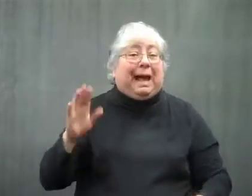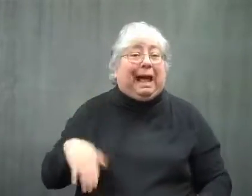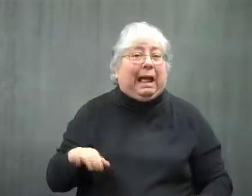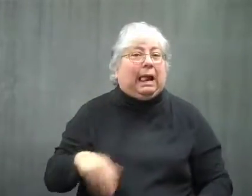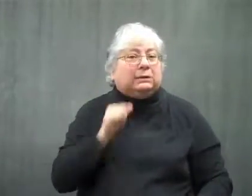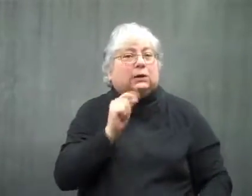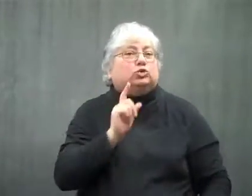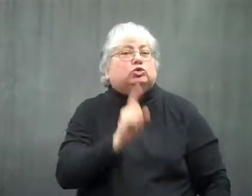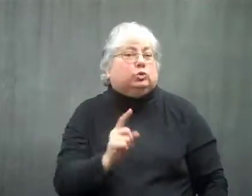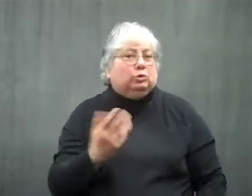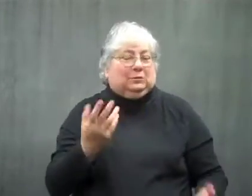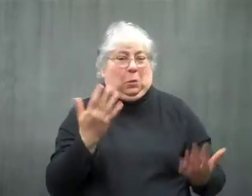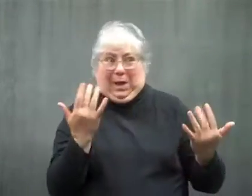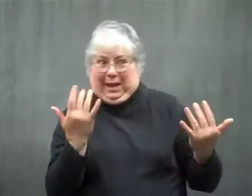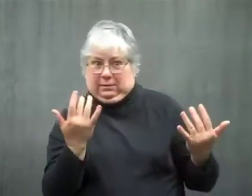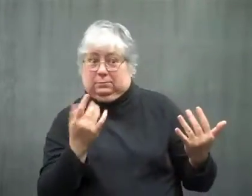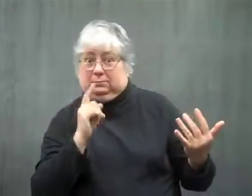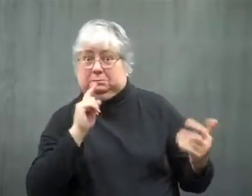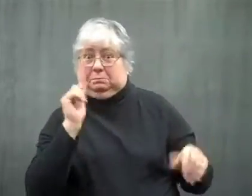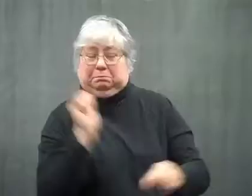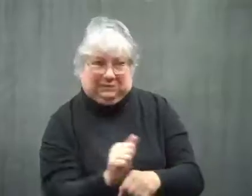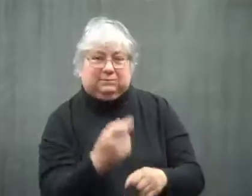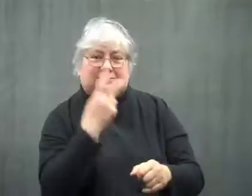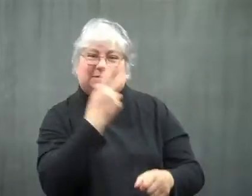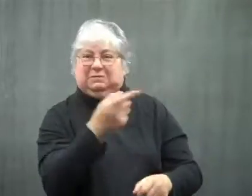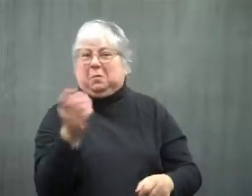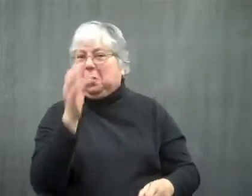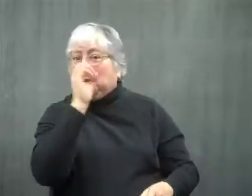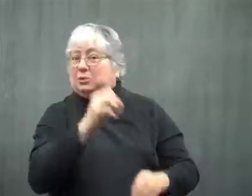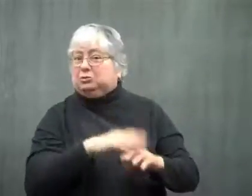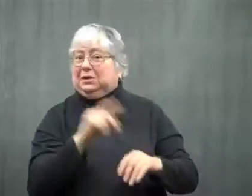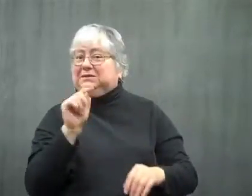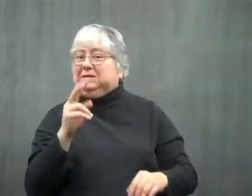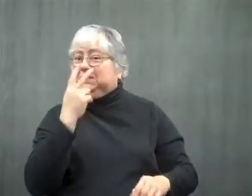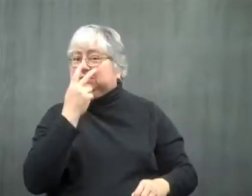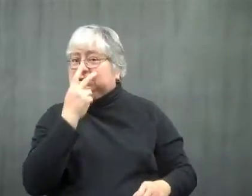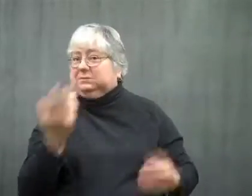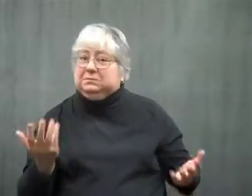But it isn't a sure thing, you'll have to watch TV and see what happens.